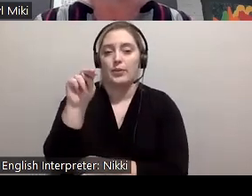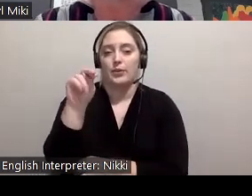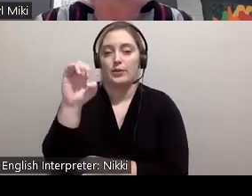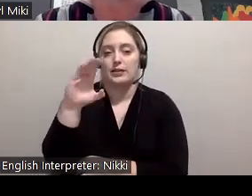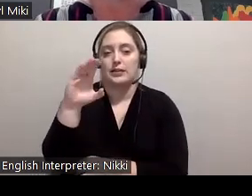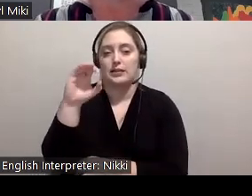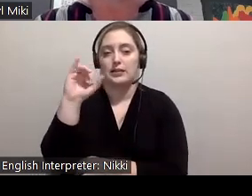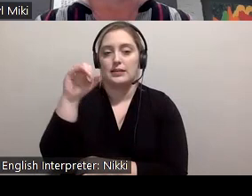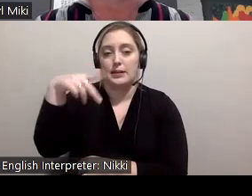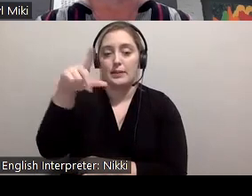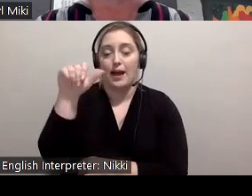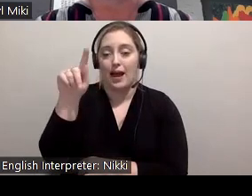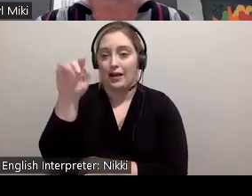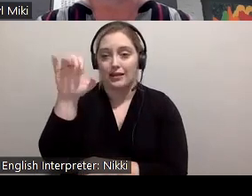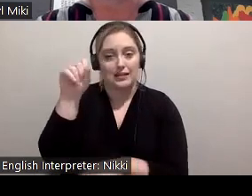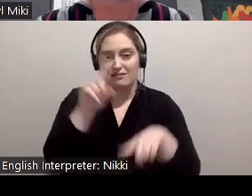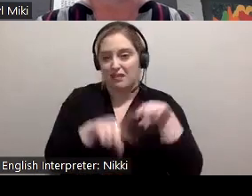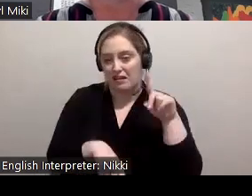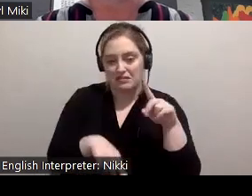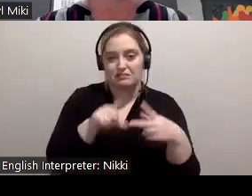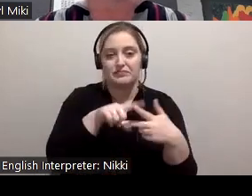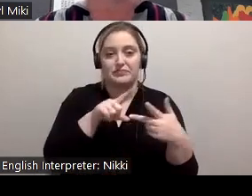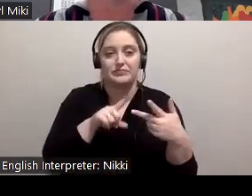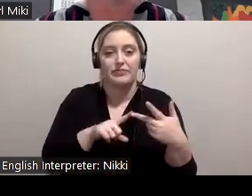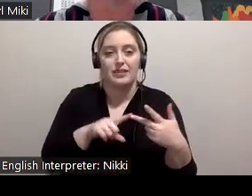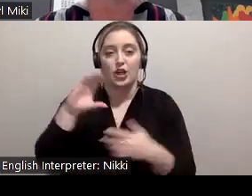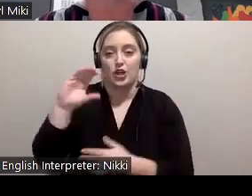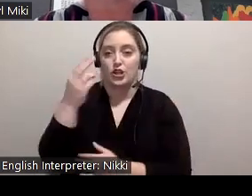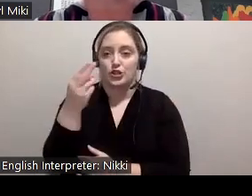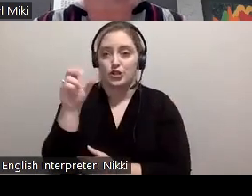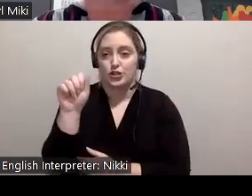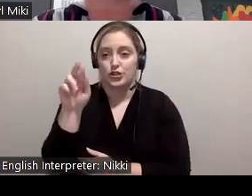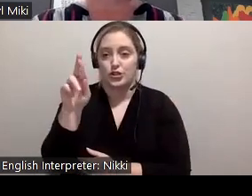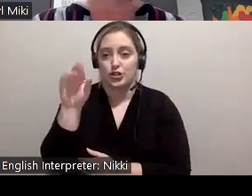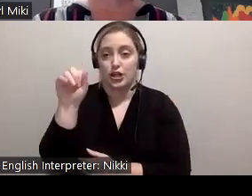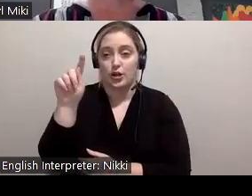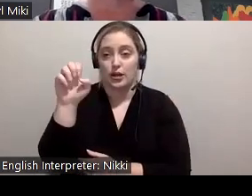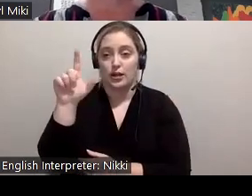foundations also are are ineligible and there's a difference though between a charitable organization and a